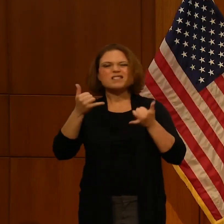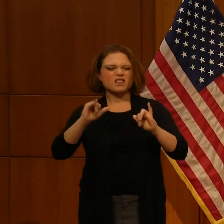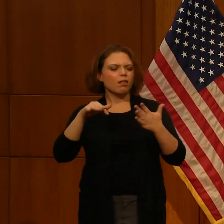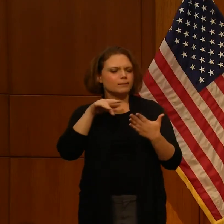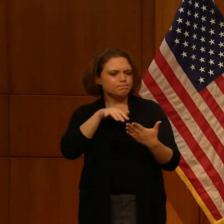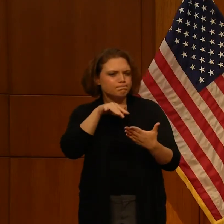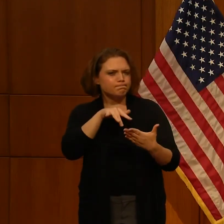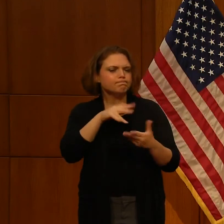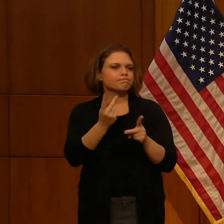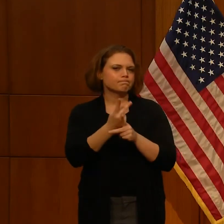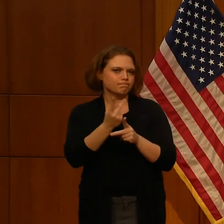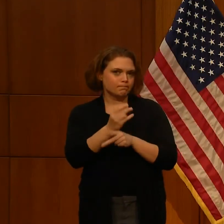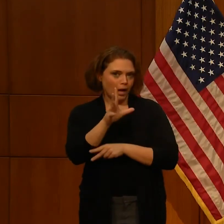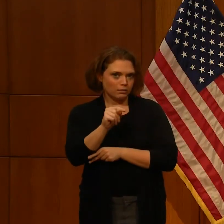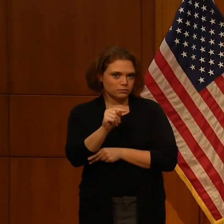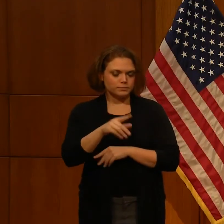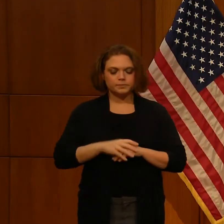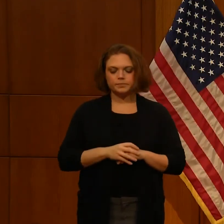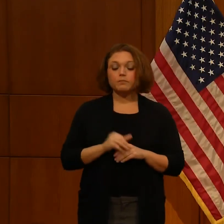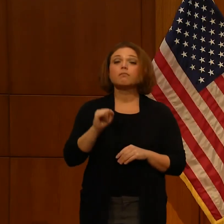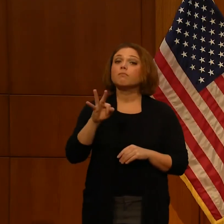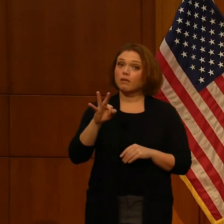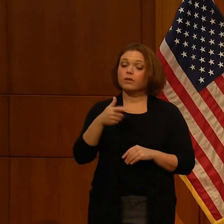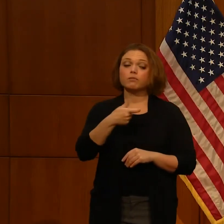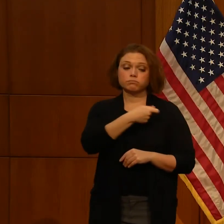THEIR DATA BUT ARE NOT AT THIS